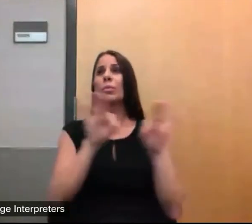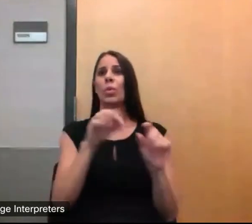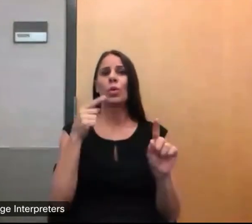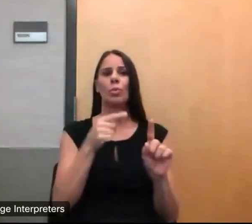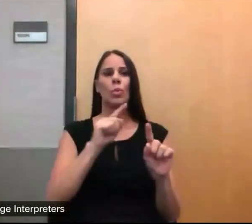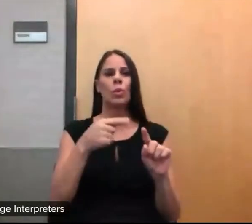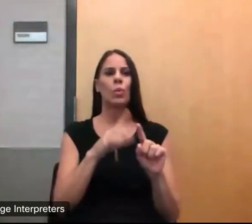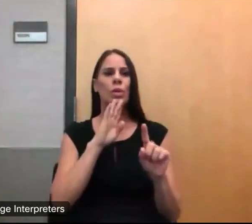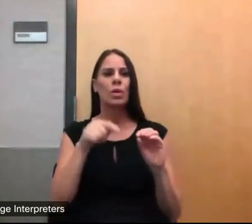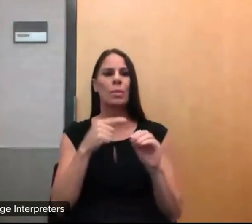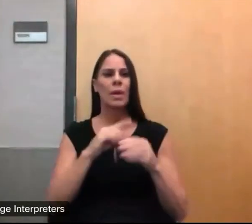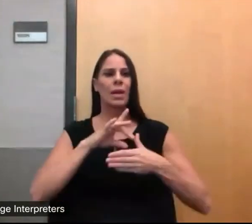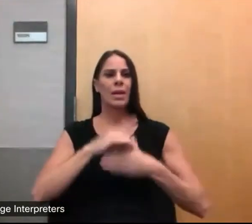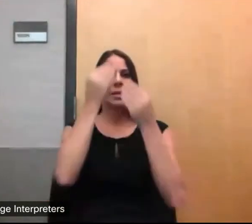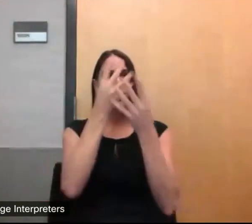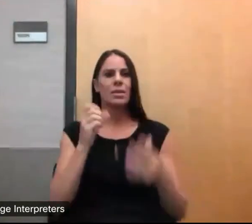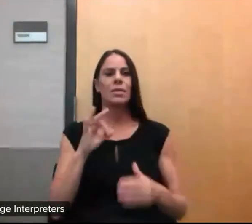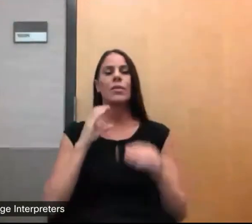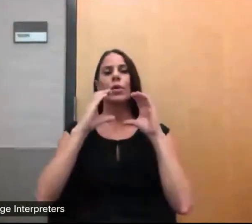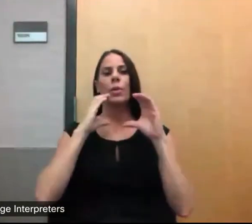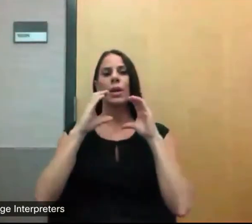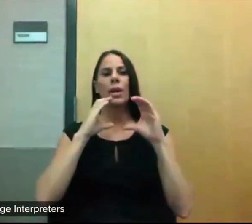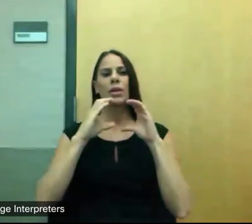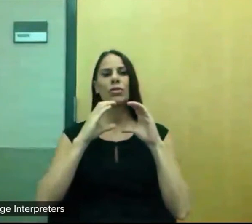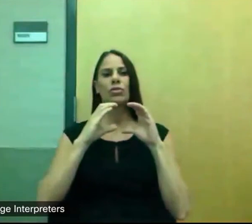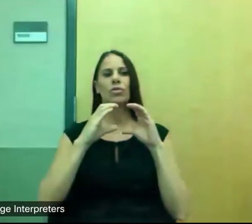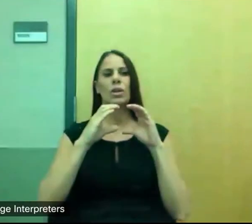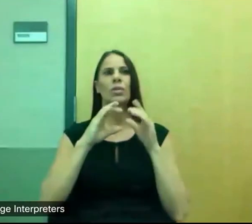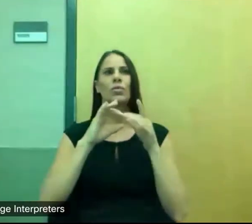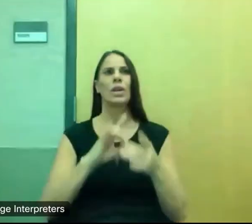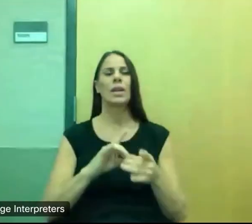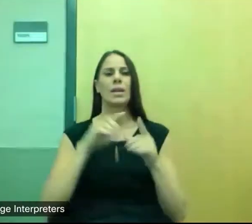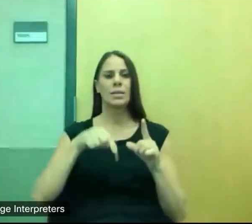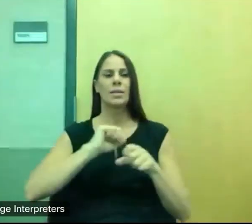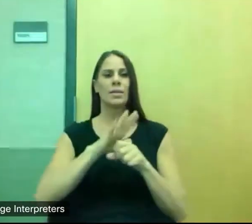context of the community of communication around this pandemic was just the degree to